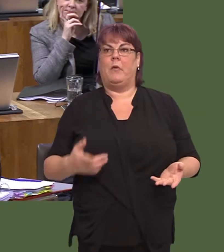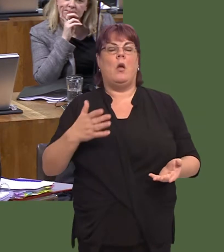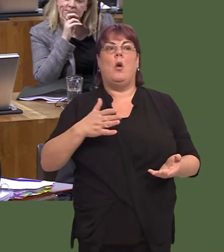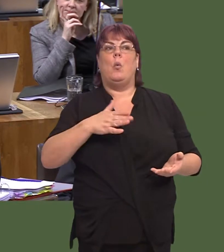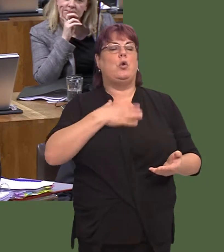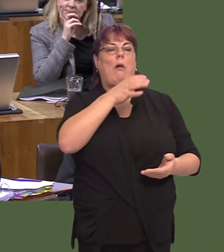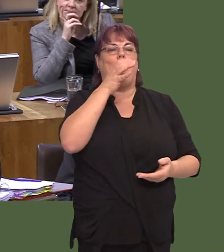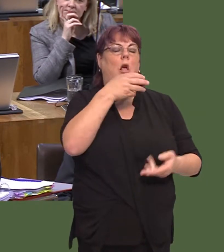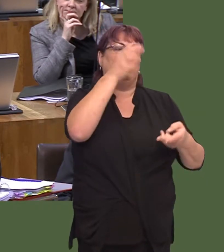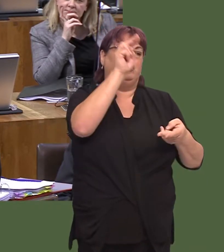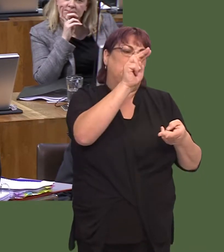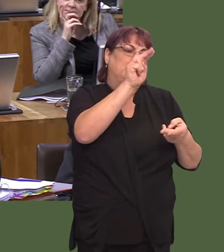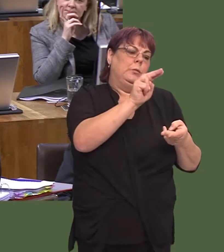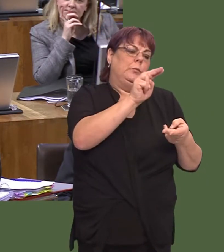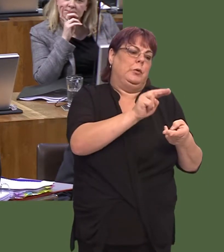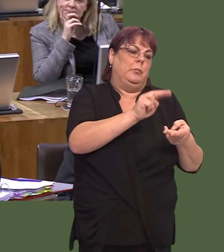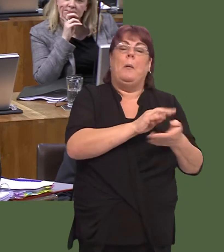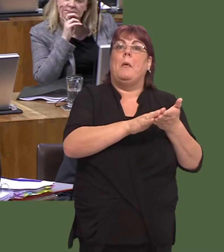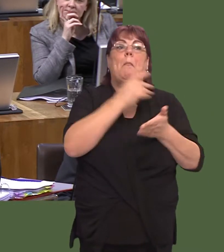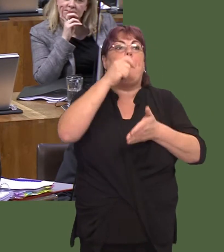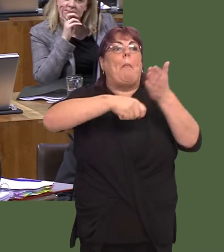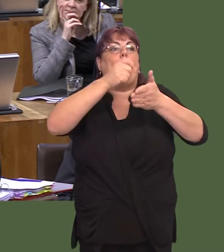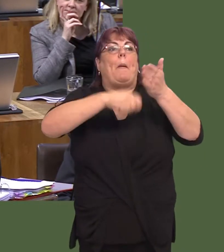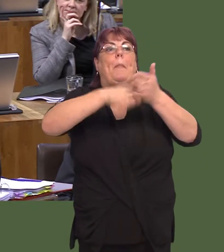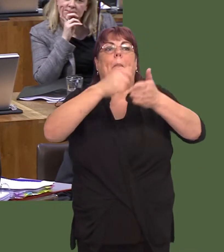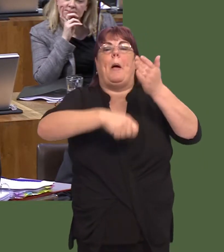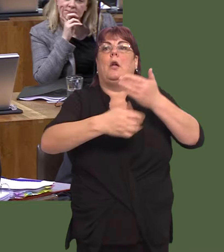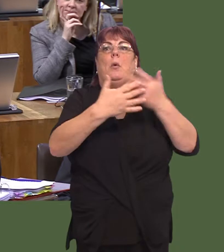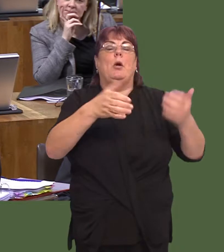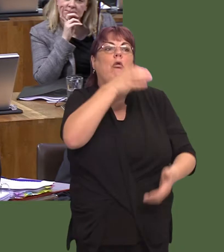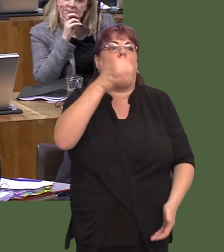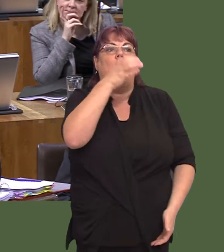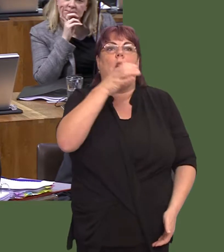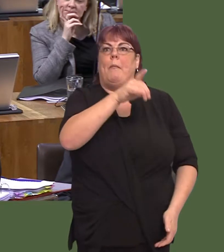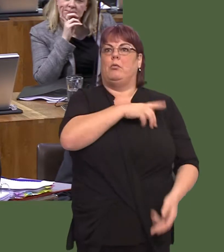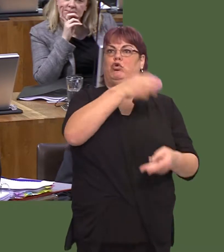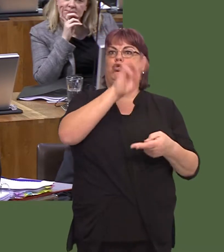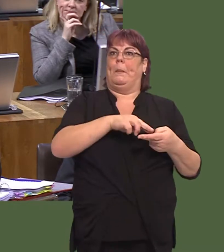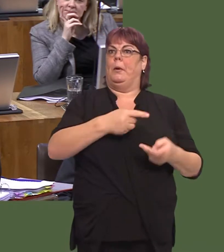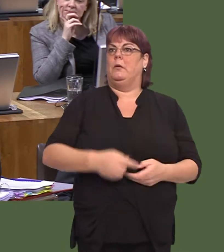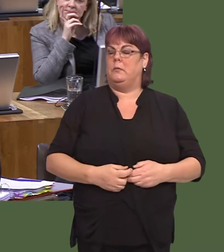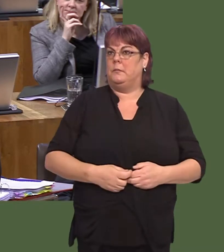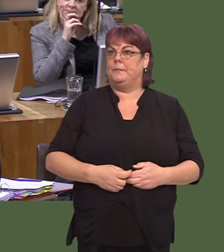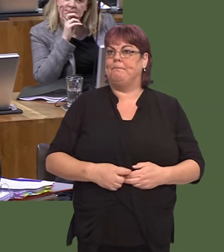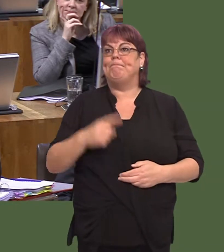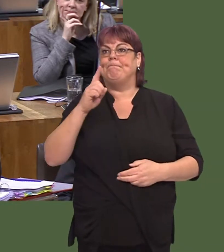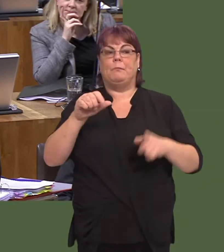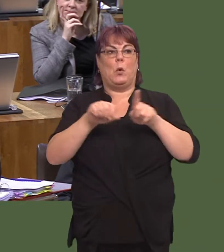done, so that people drink more and more, because they see it as cheap. Carwyn Jones: As I said earlier on, thereís also an issue here for the pubs.